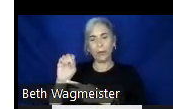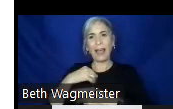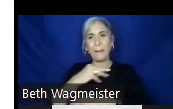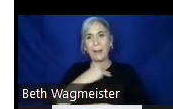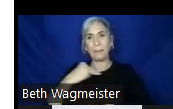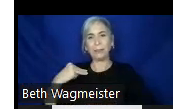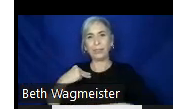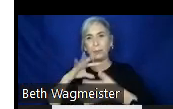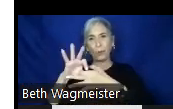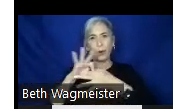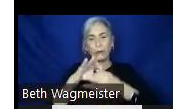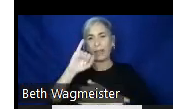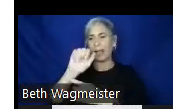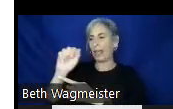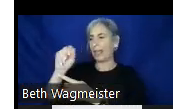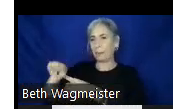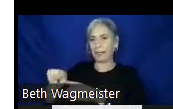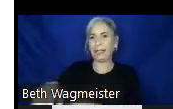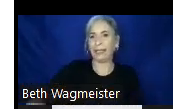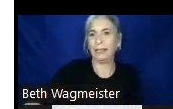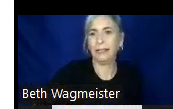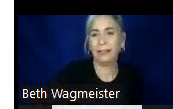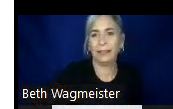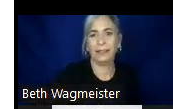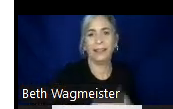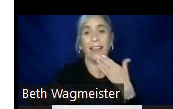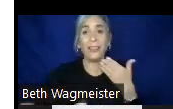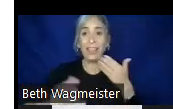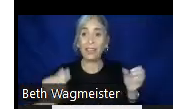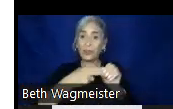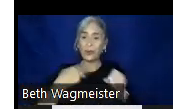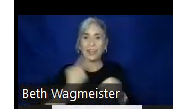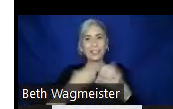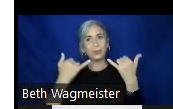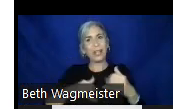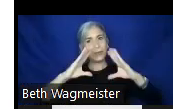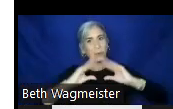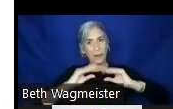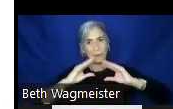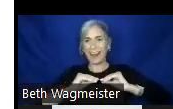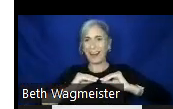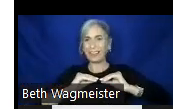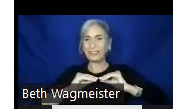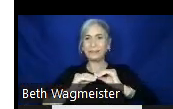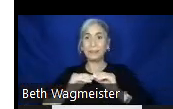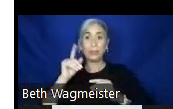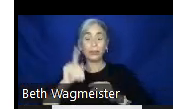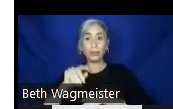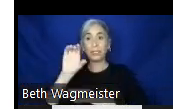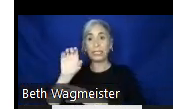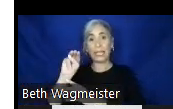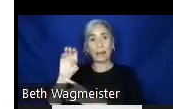coordinator. Thank you for joining us for today's webinar, Your CMS is an Accessibility